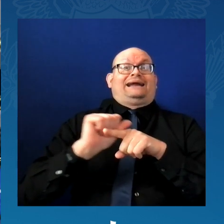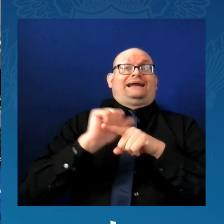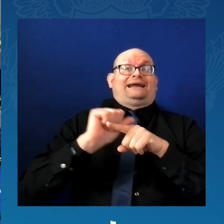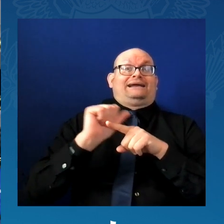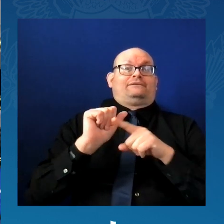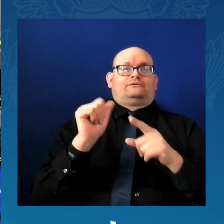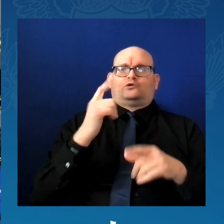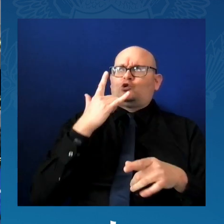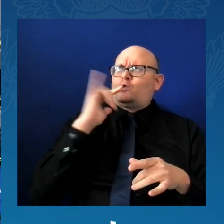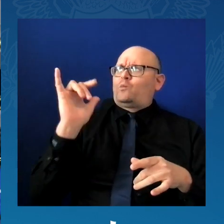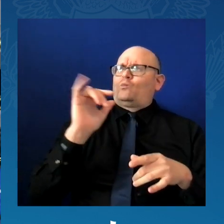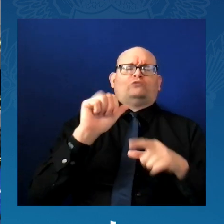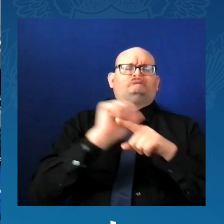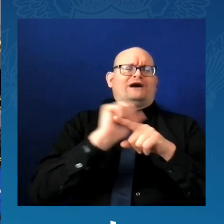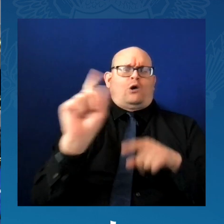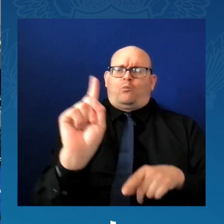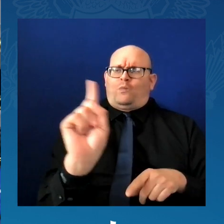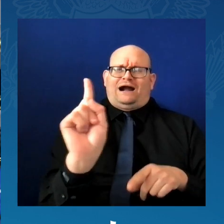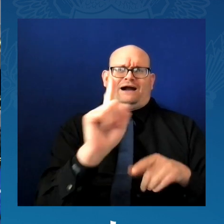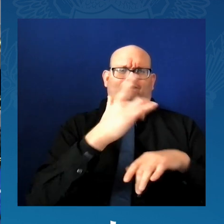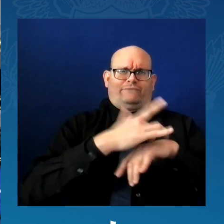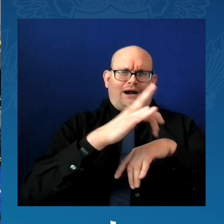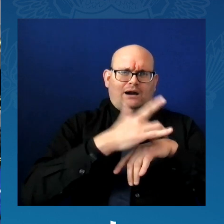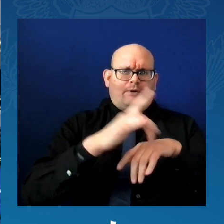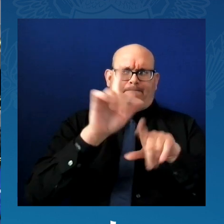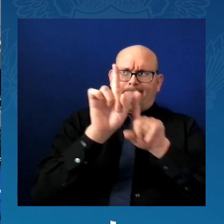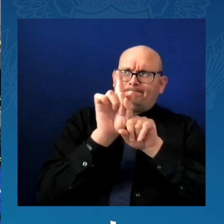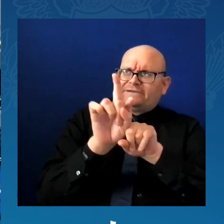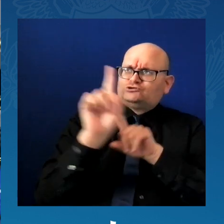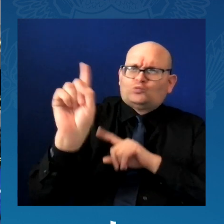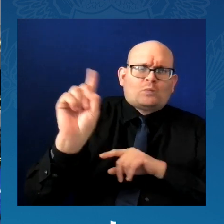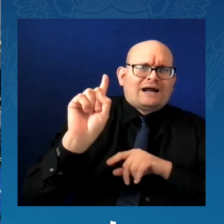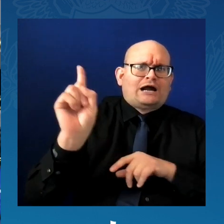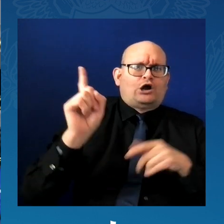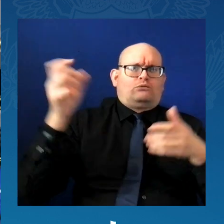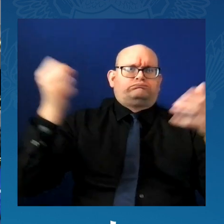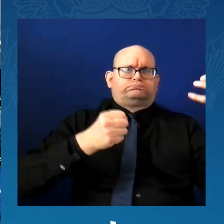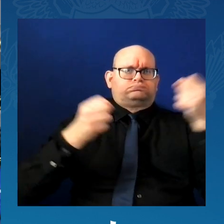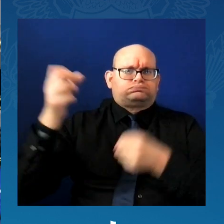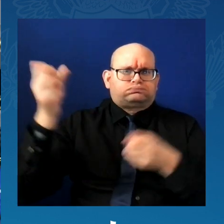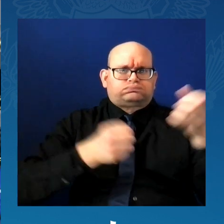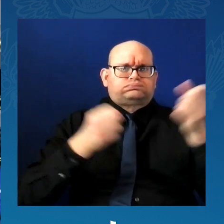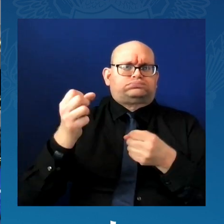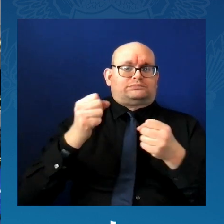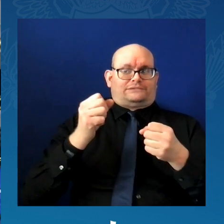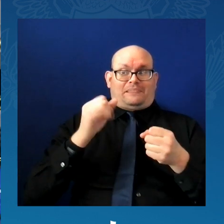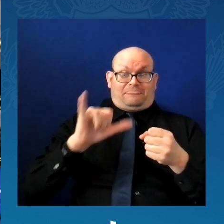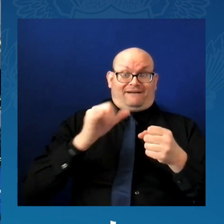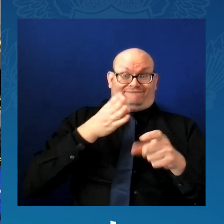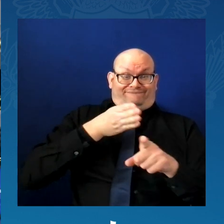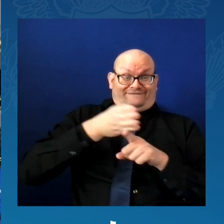to fill these critical roles and also create that workforce that not only fulfills the need but also looks like the country.